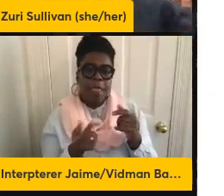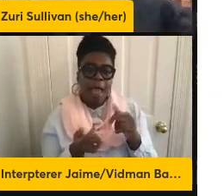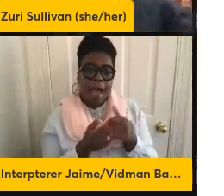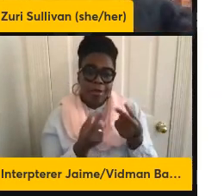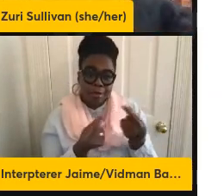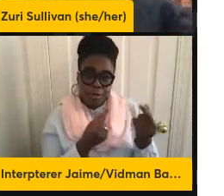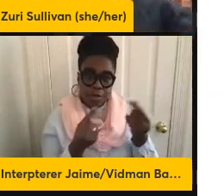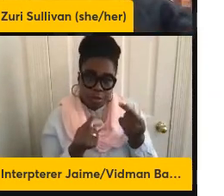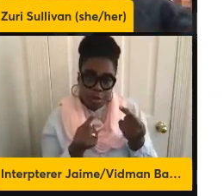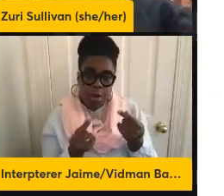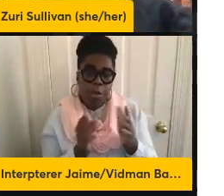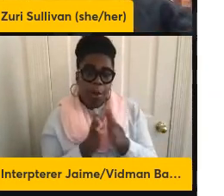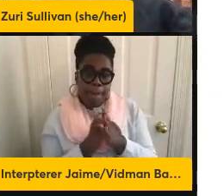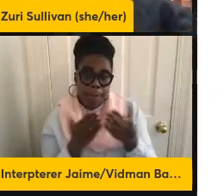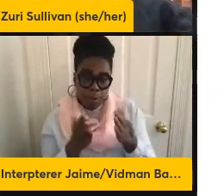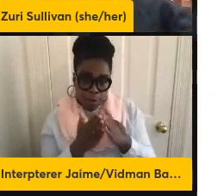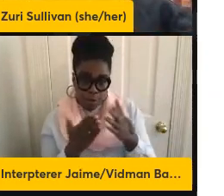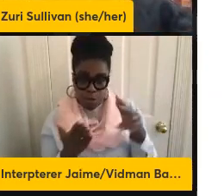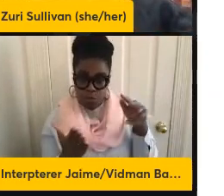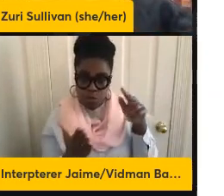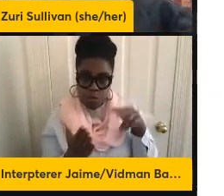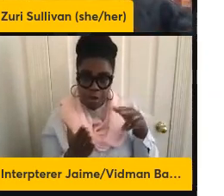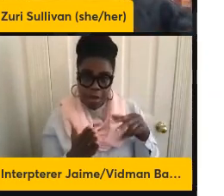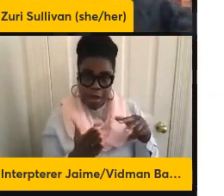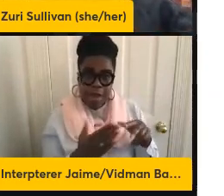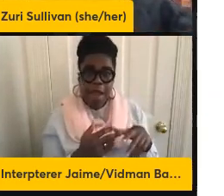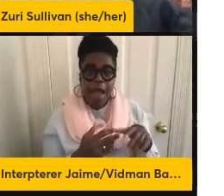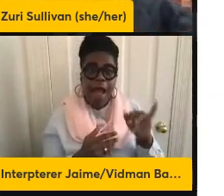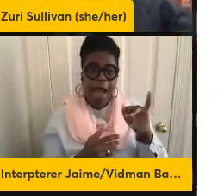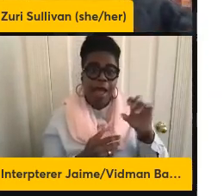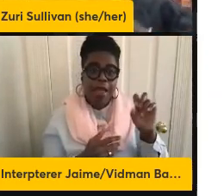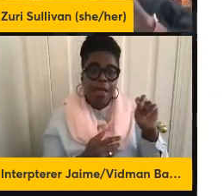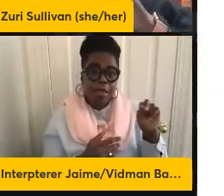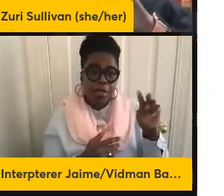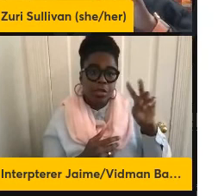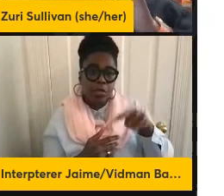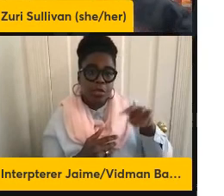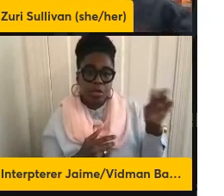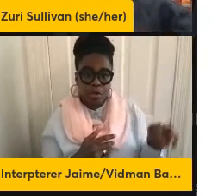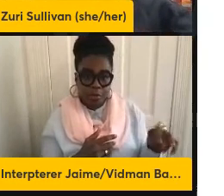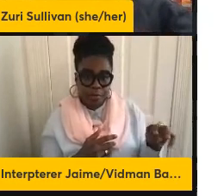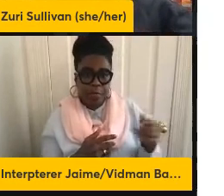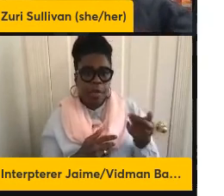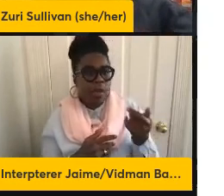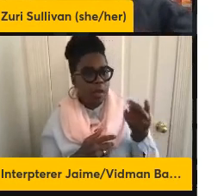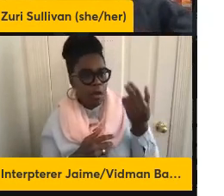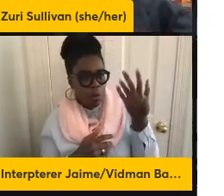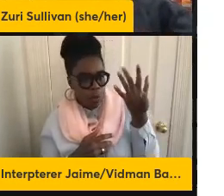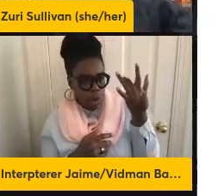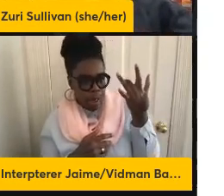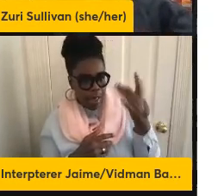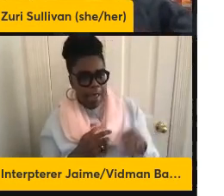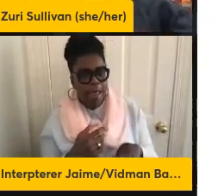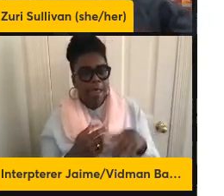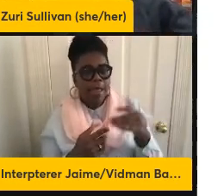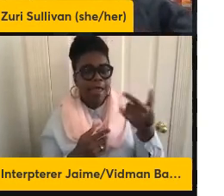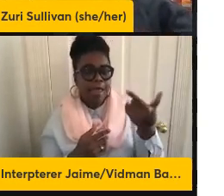literature and focused on aisle 22. And this is for a few different reasons. One is that gamma delta T cells in the skin